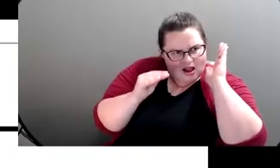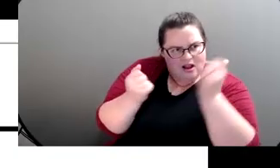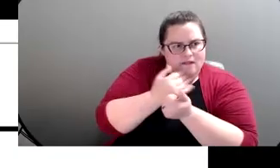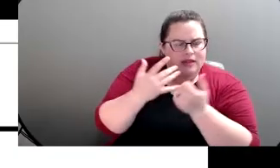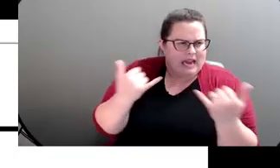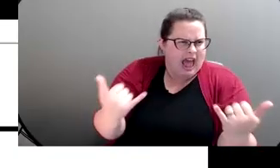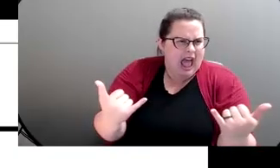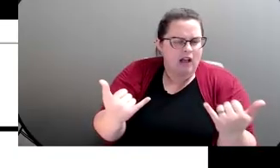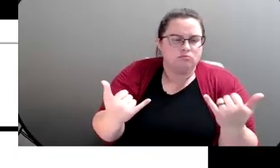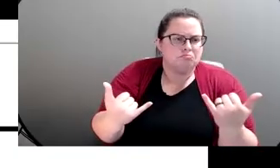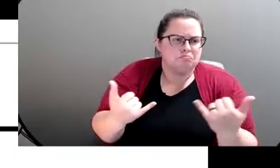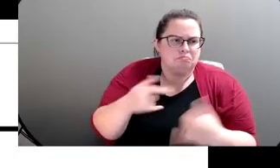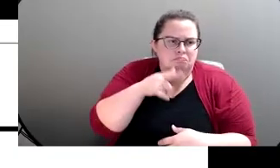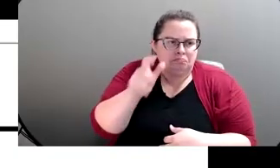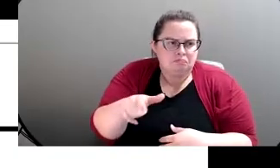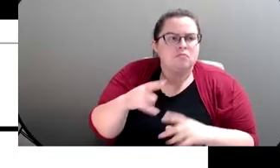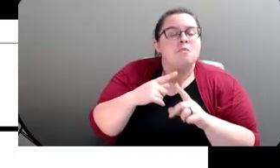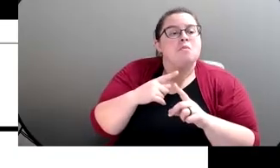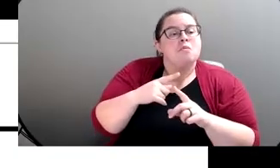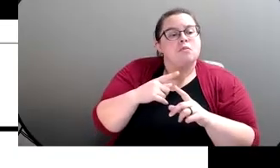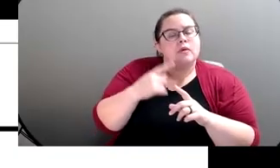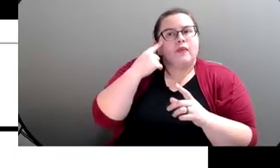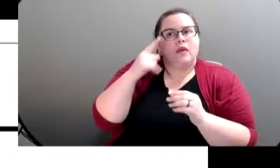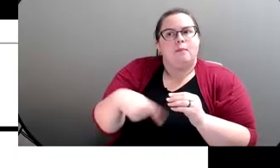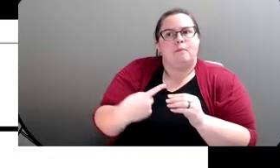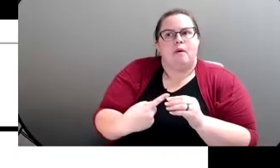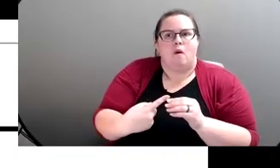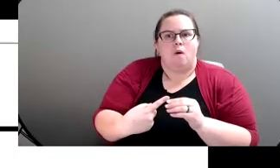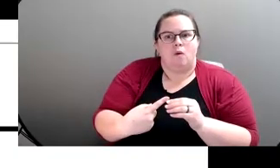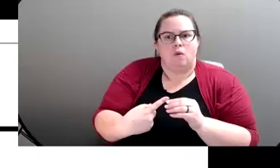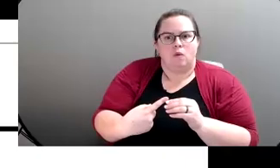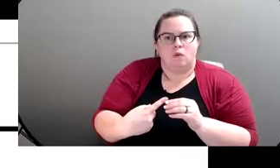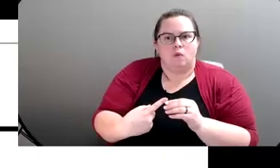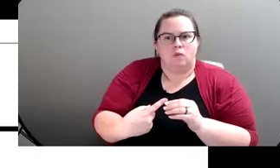But, you know, thinking about what are the ways because as Sue mentioned, you know,